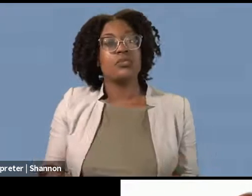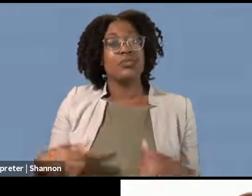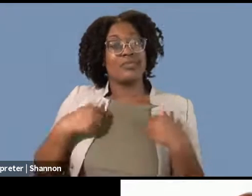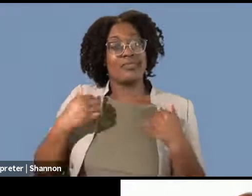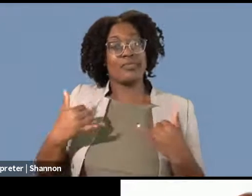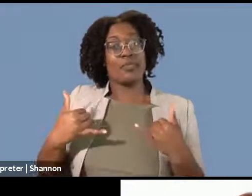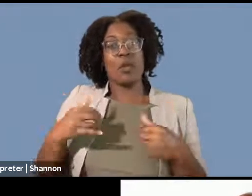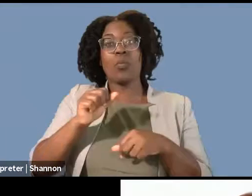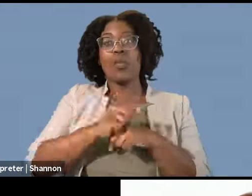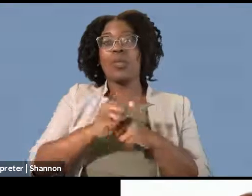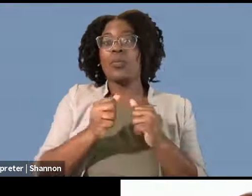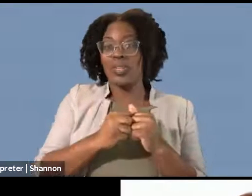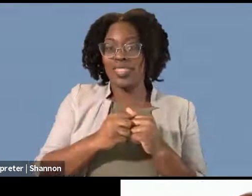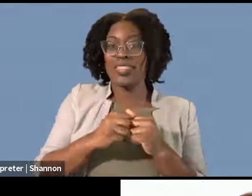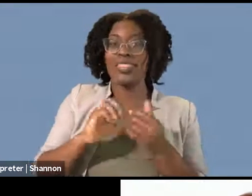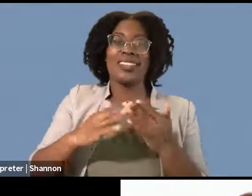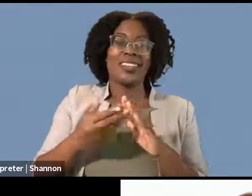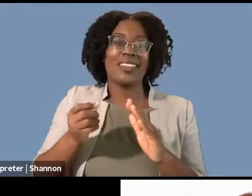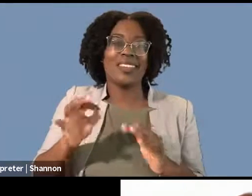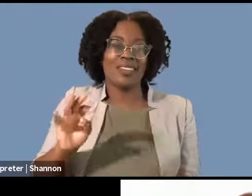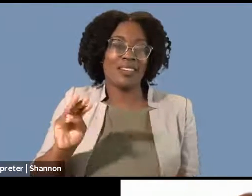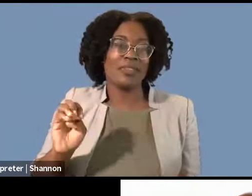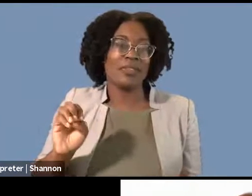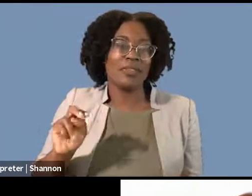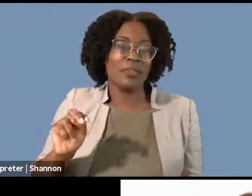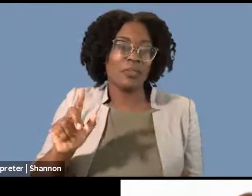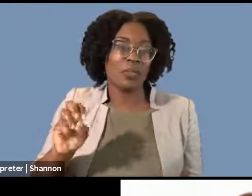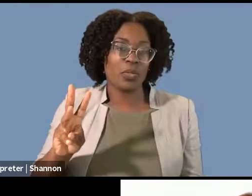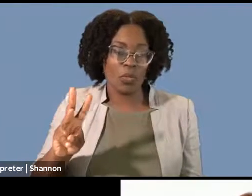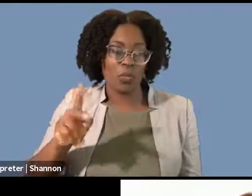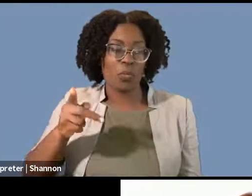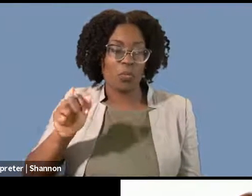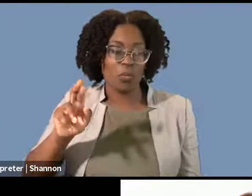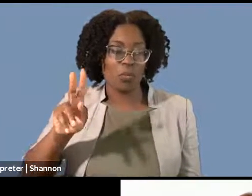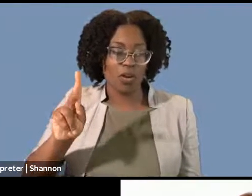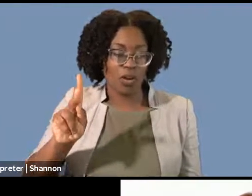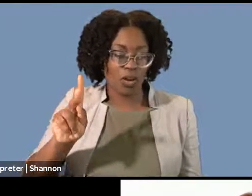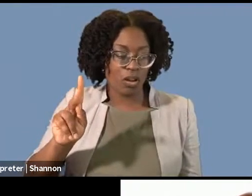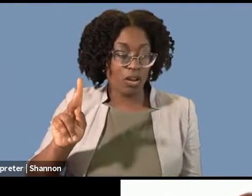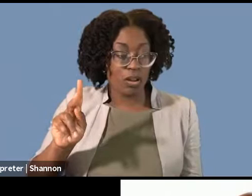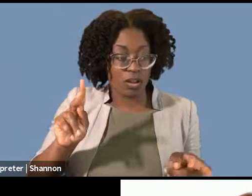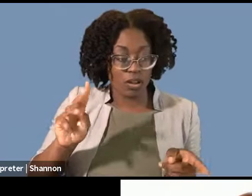action to create tax forces and really get us talking about things like, you know,